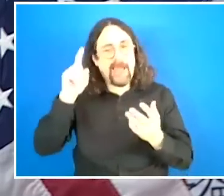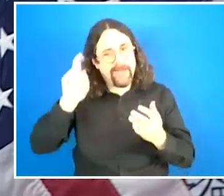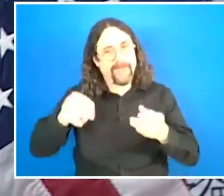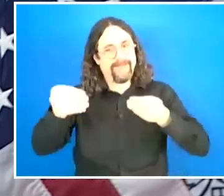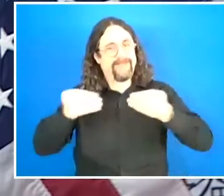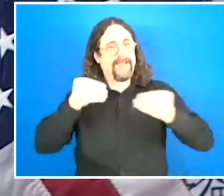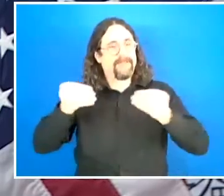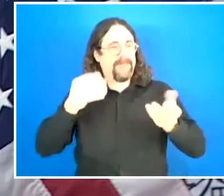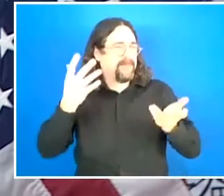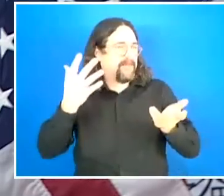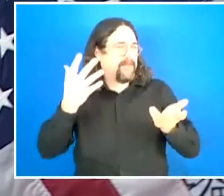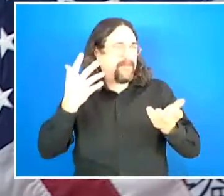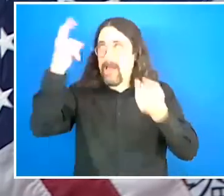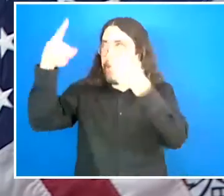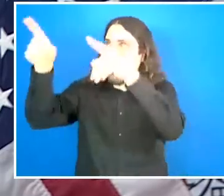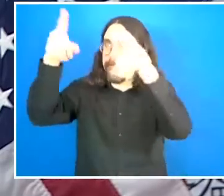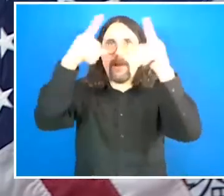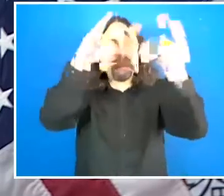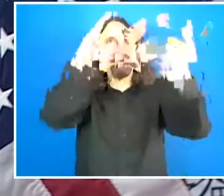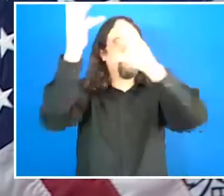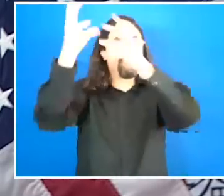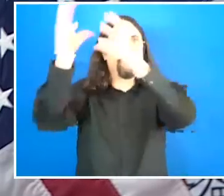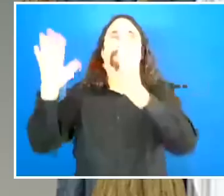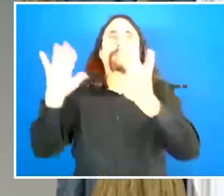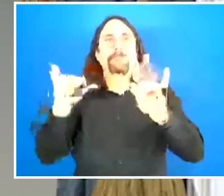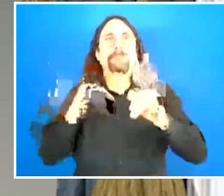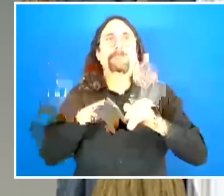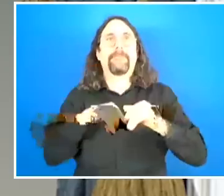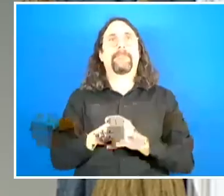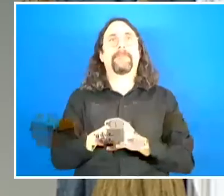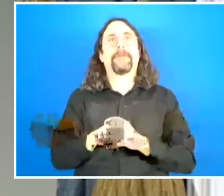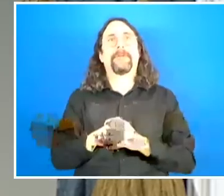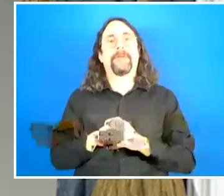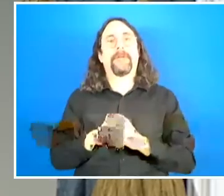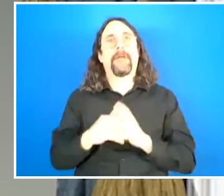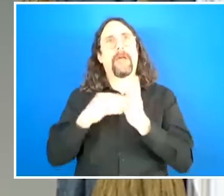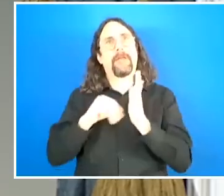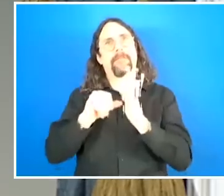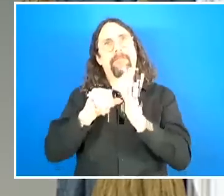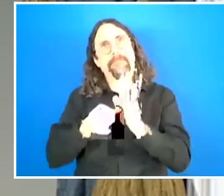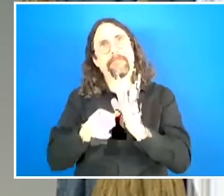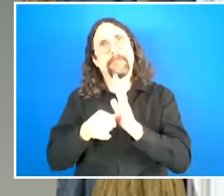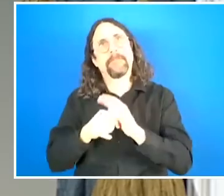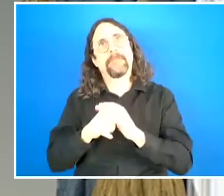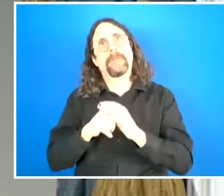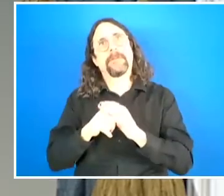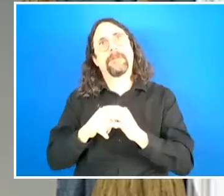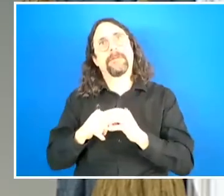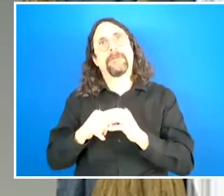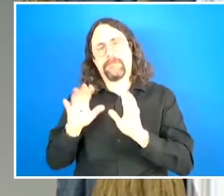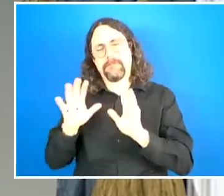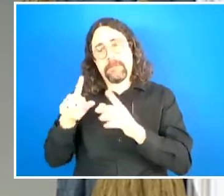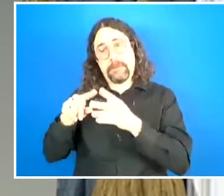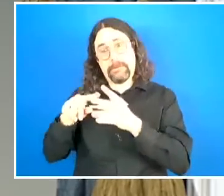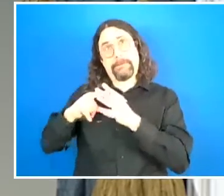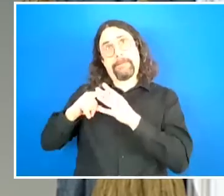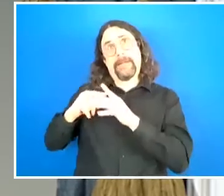NO MODIFICATION WITH SMART PADS AND FLEXIBILITY TBU ATTH DESO NOT AFFECT EVERYTHING THAT WAS IN THE BOOKS PREVIOUSLY.